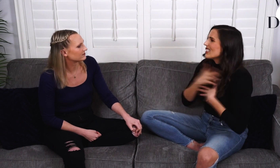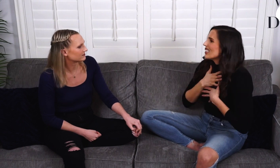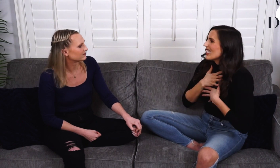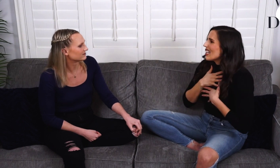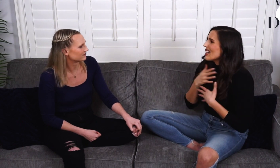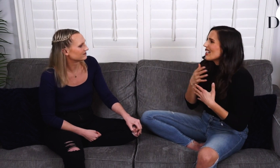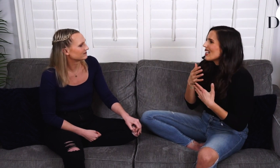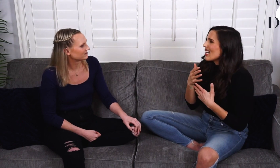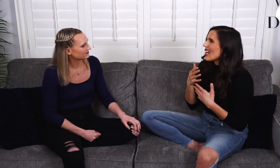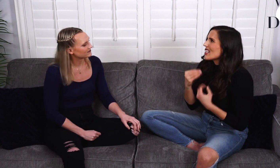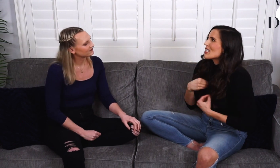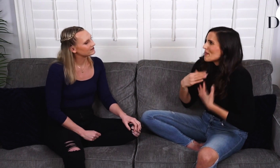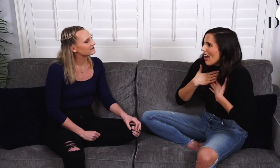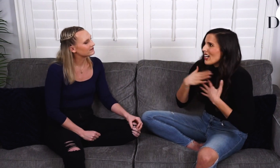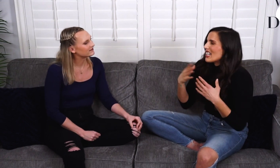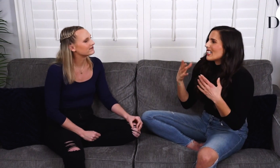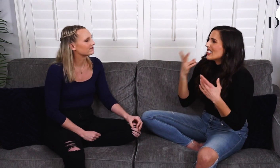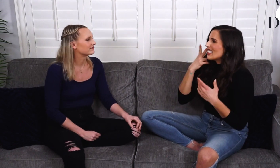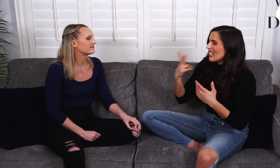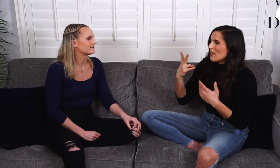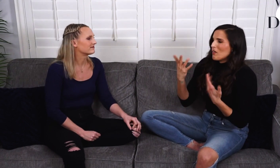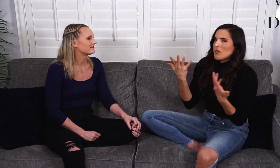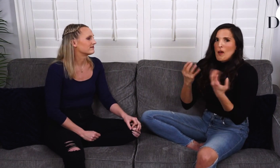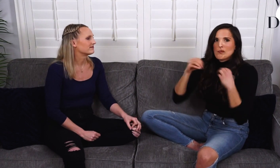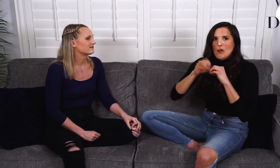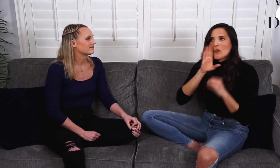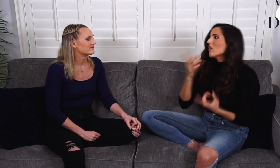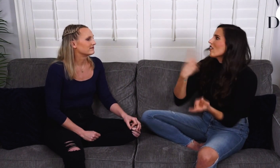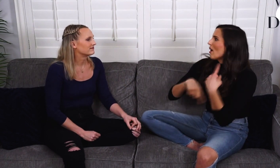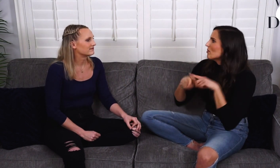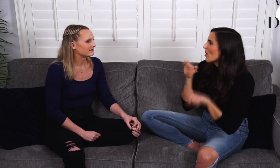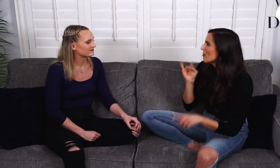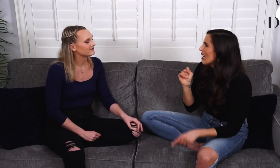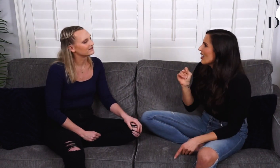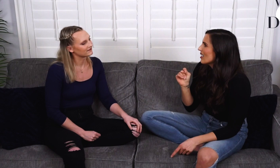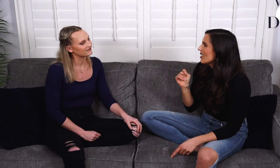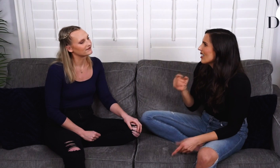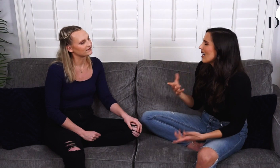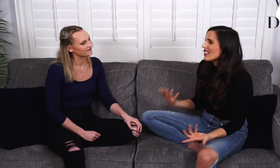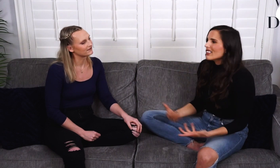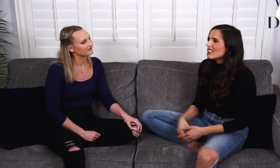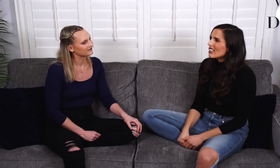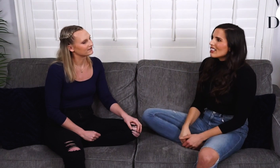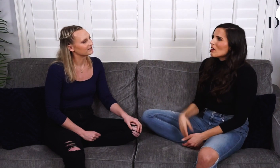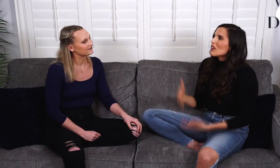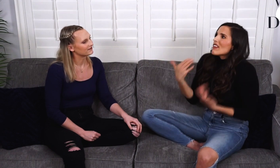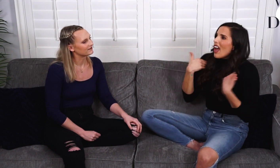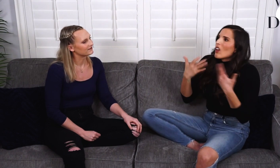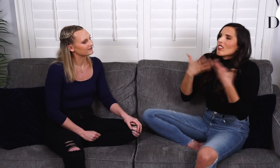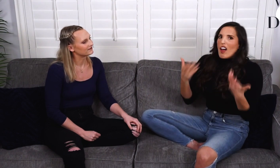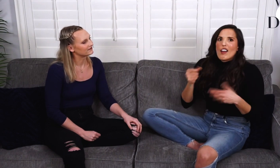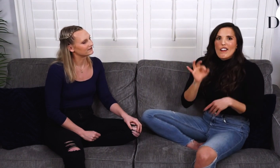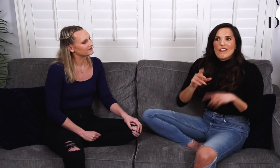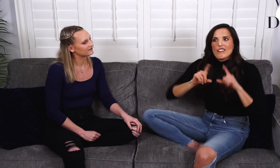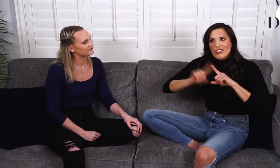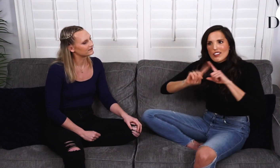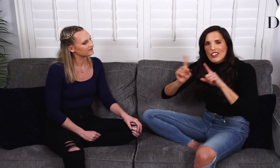It’s just... it's so inspiring to see that and what more will come from it and we've had a lot of different